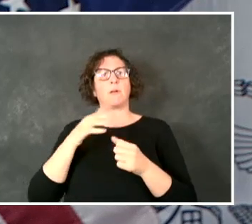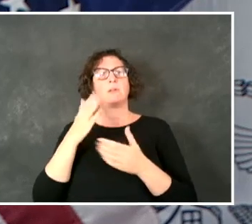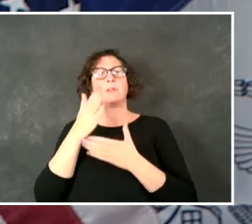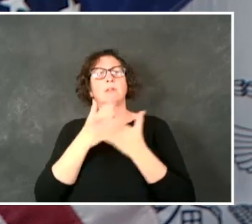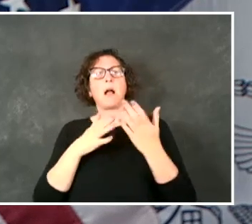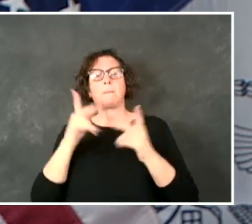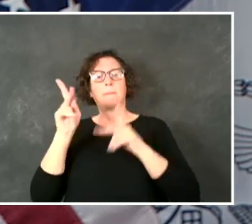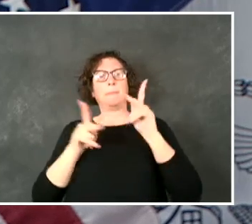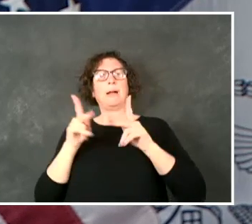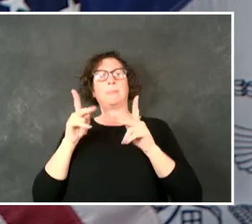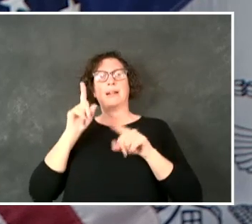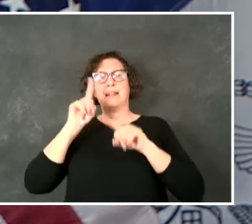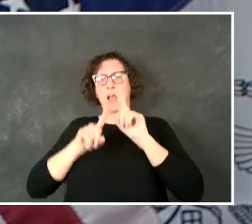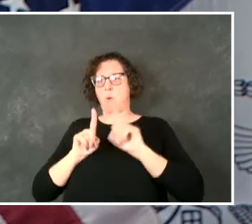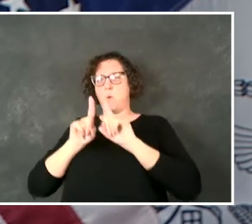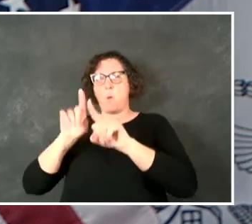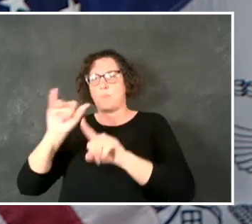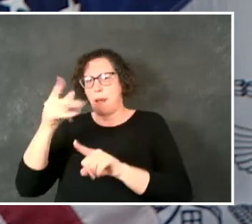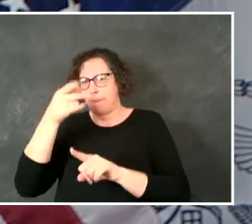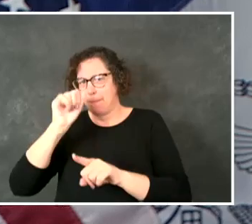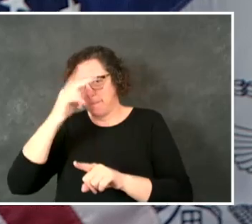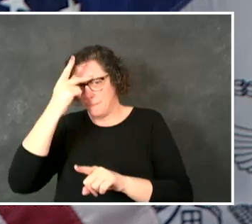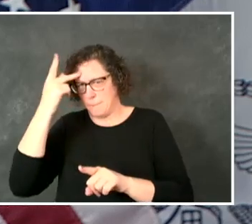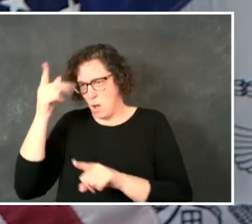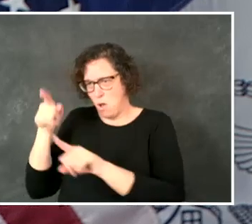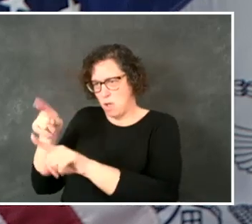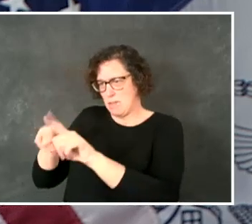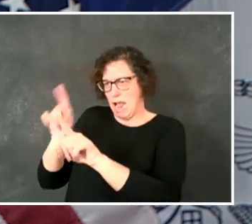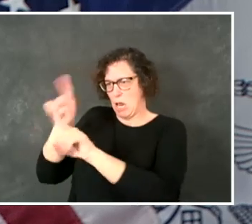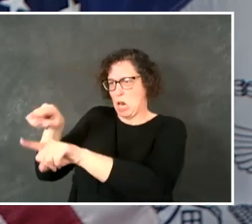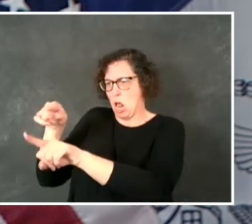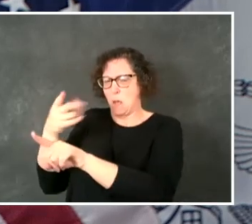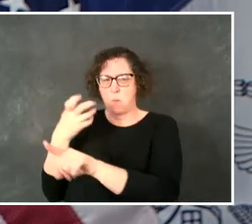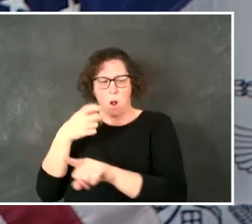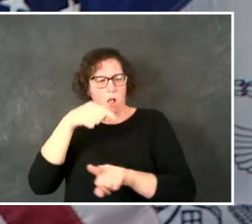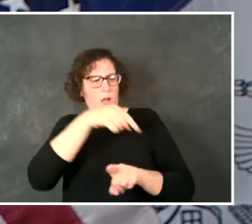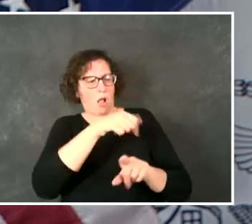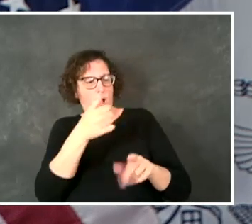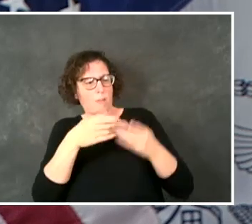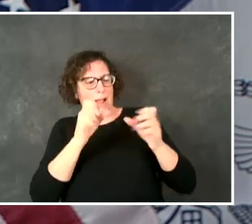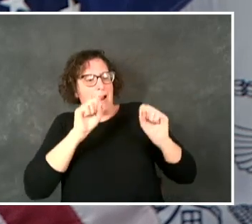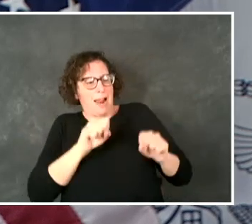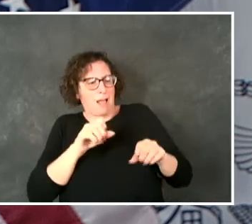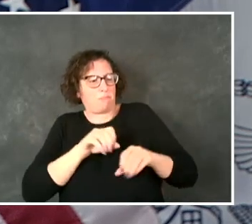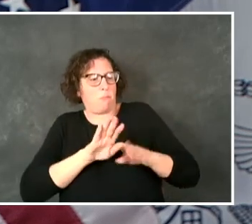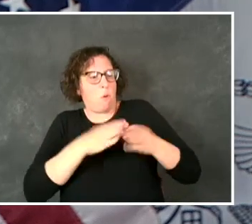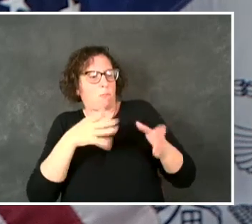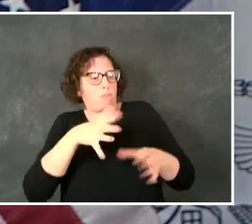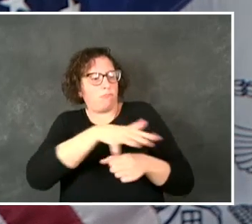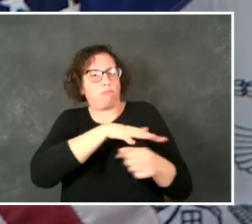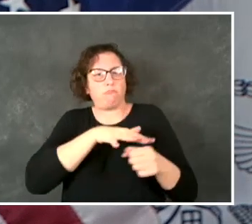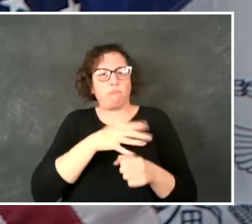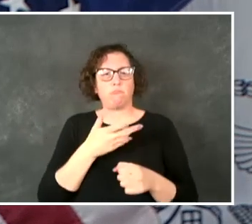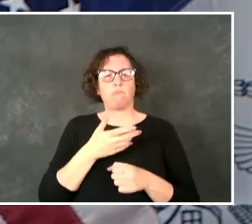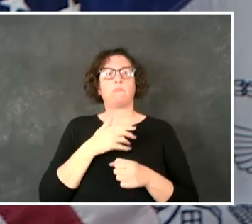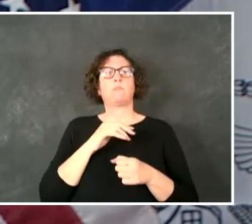OPEN SPACE OPTIONS. WHY START WITH PLACES THAT ARE NEAR PARKS.